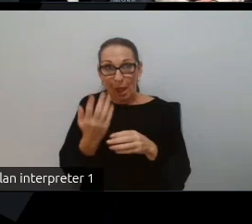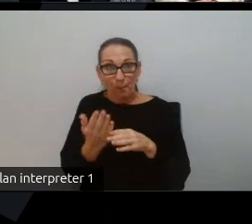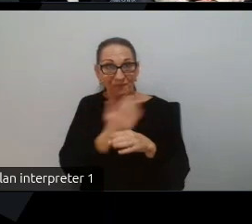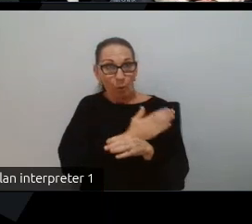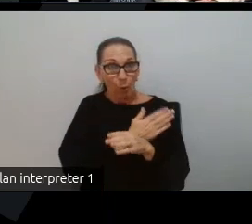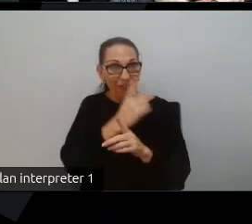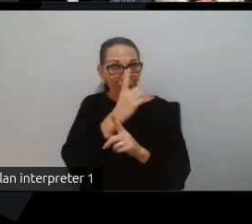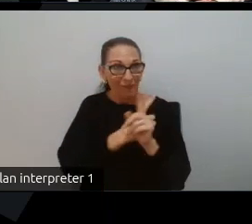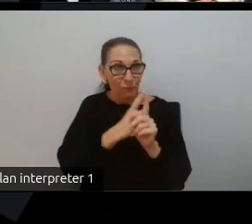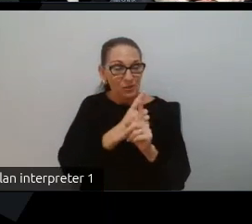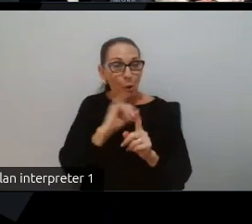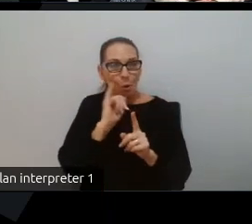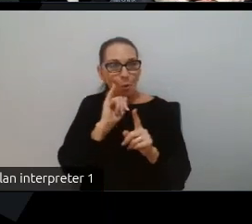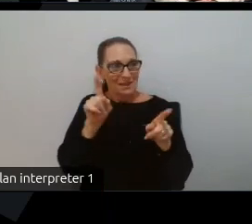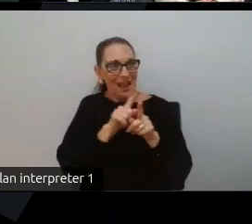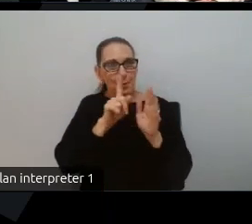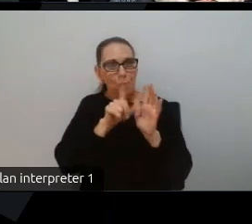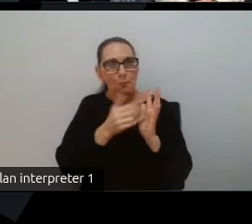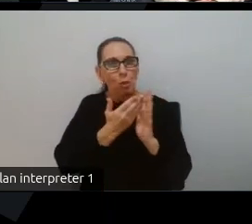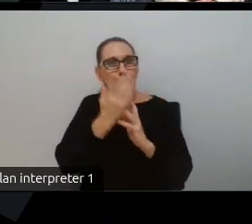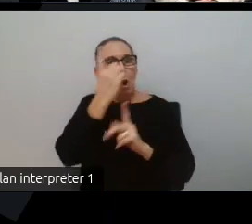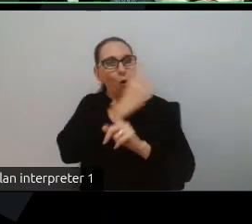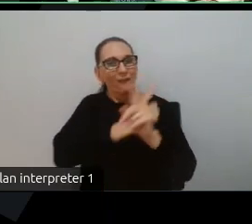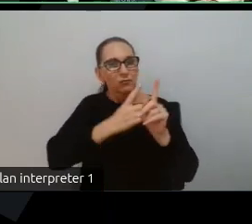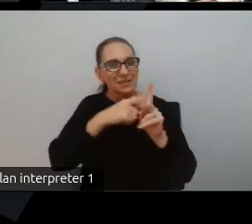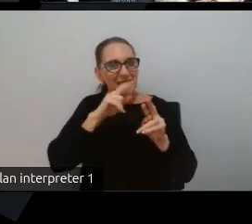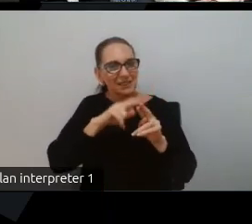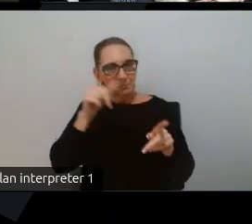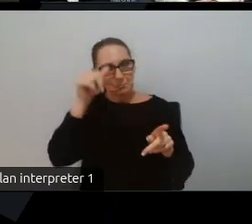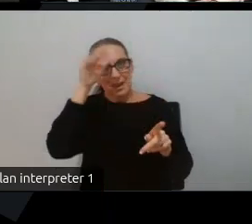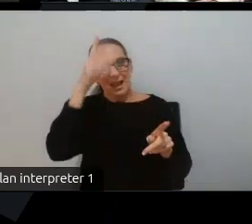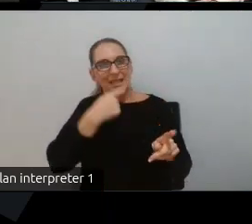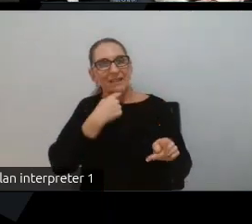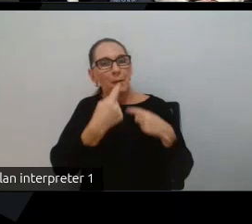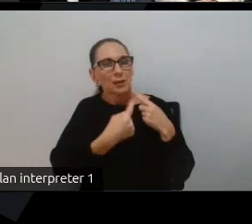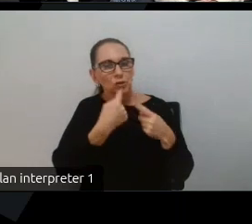can happen during a conference if information comes to light. There are some other reasons